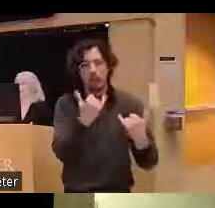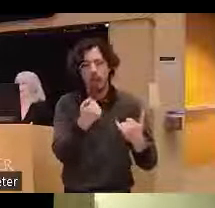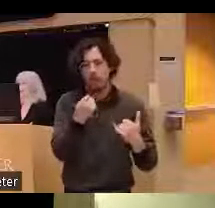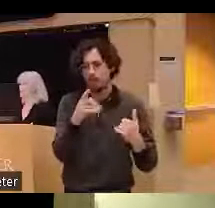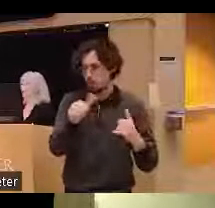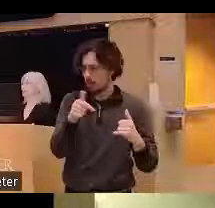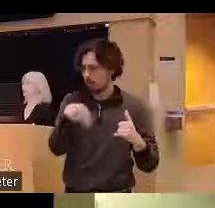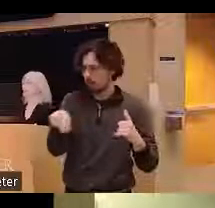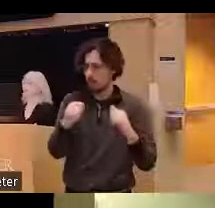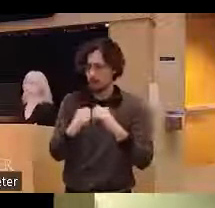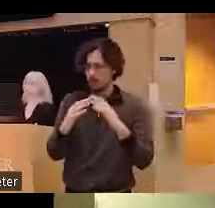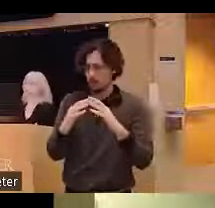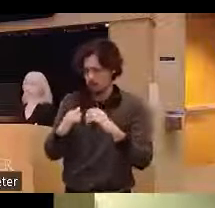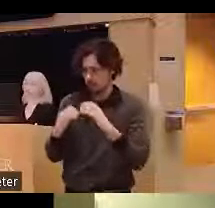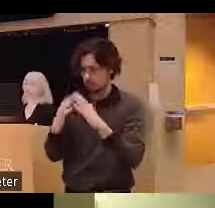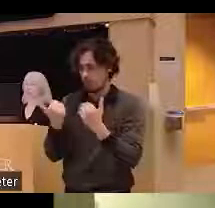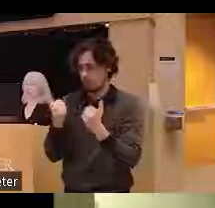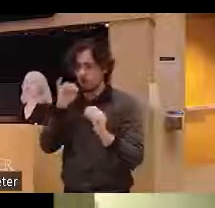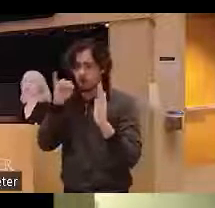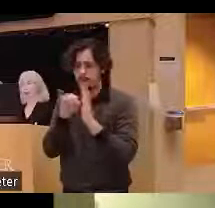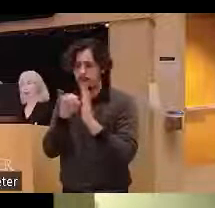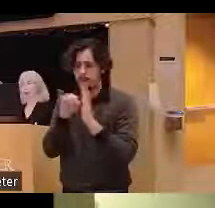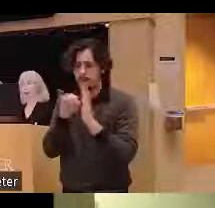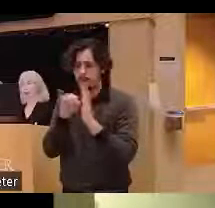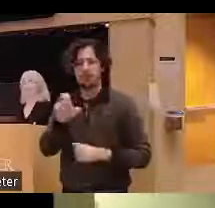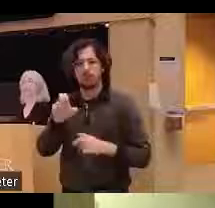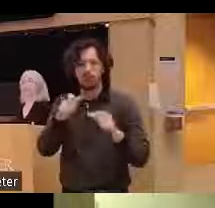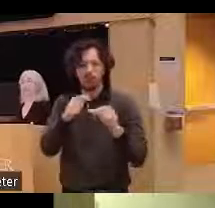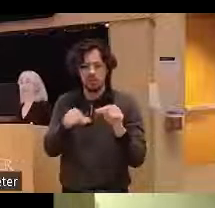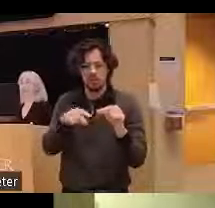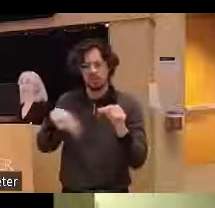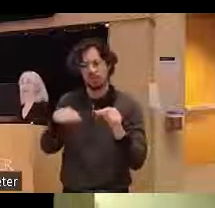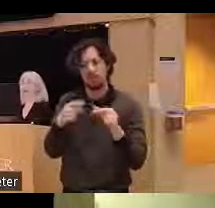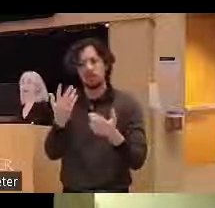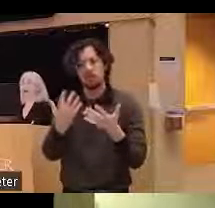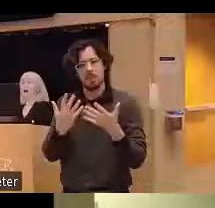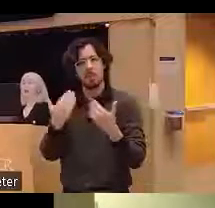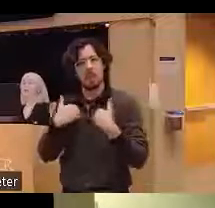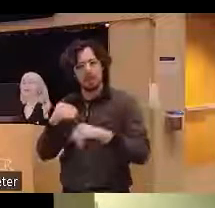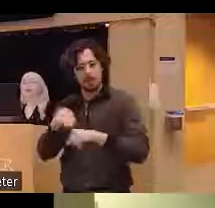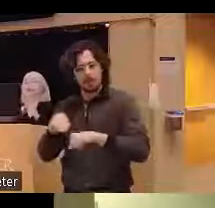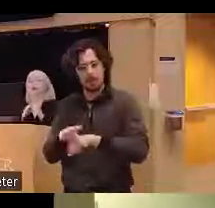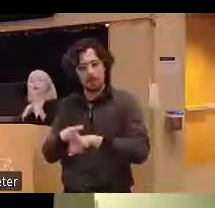to identify some of these rare genes that might be particularly influential and remember the defect